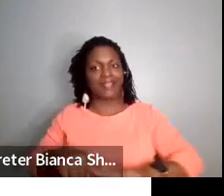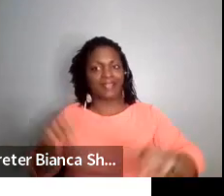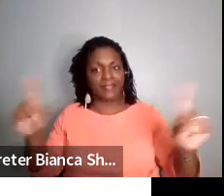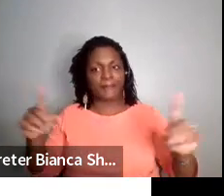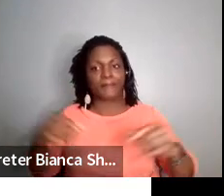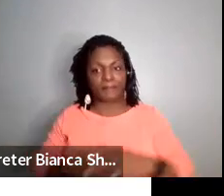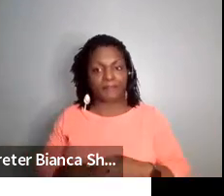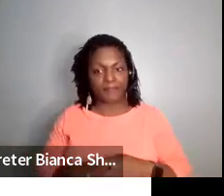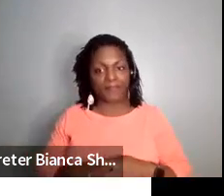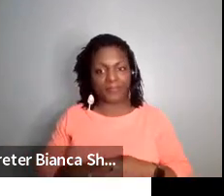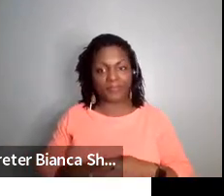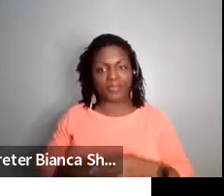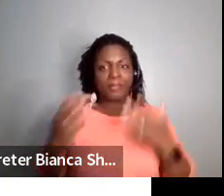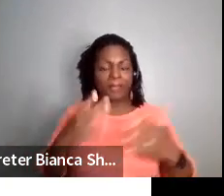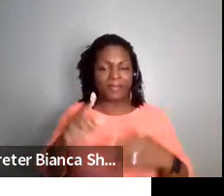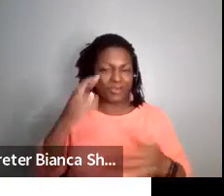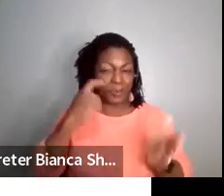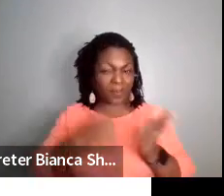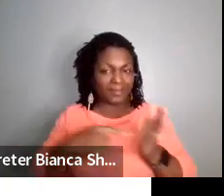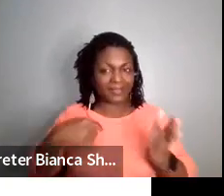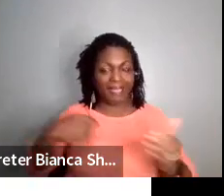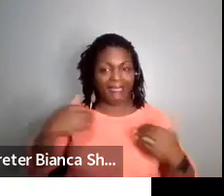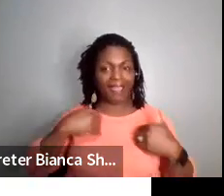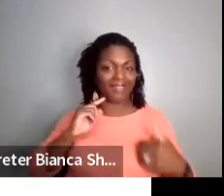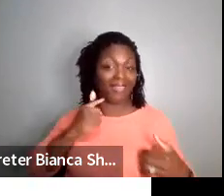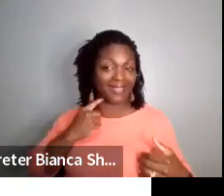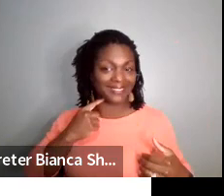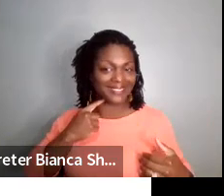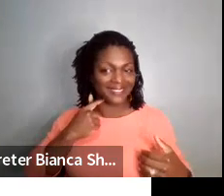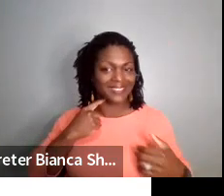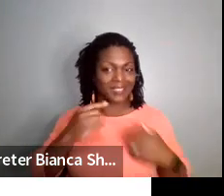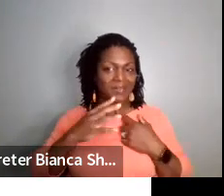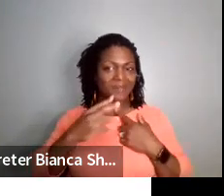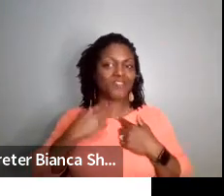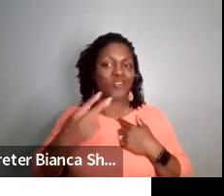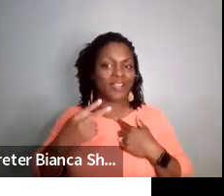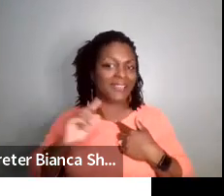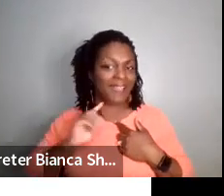You must have a certain accent, so my accent is coming from the my place of birth.